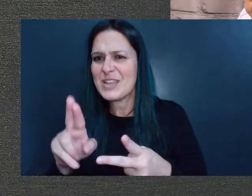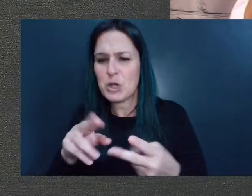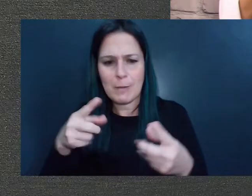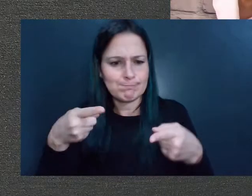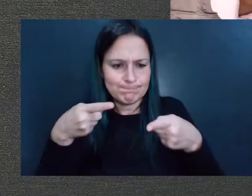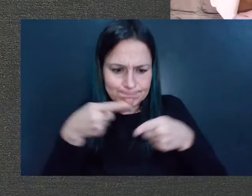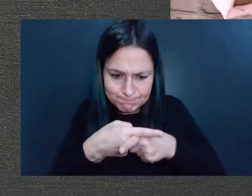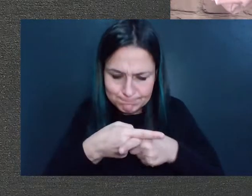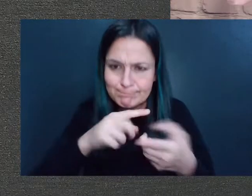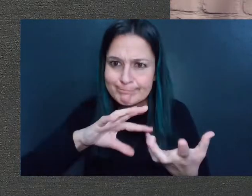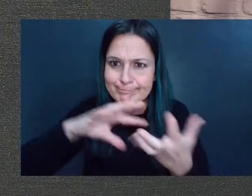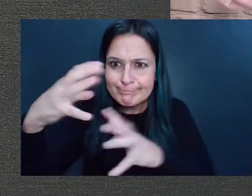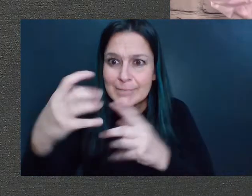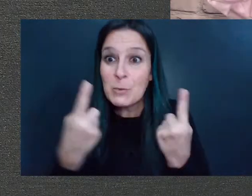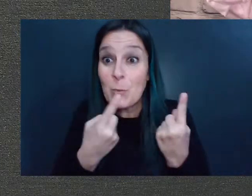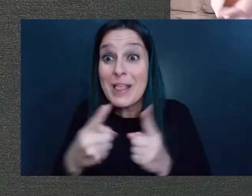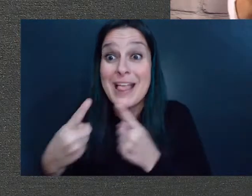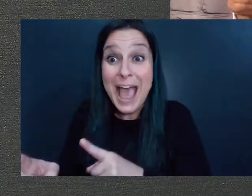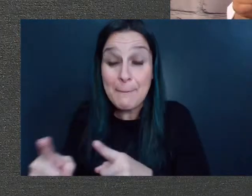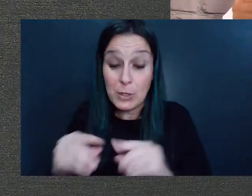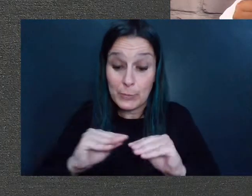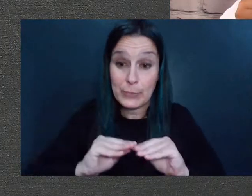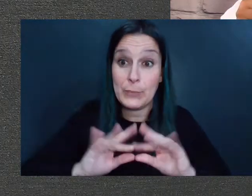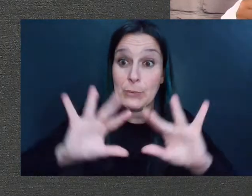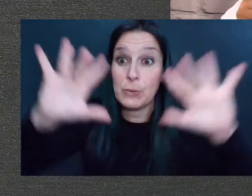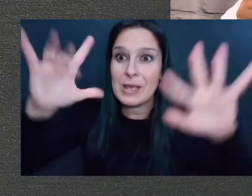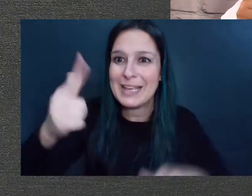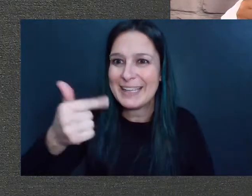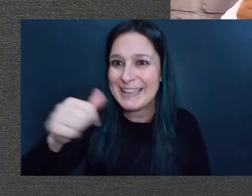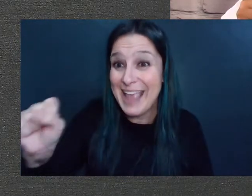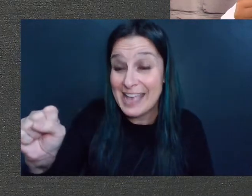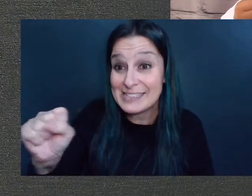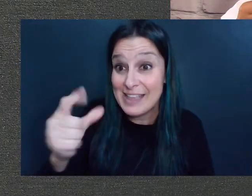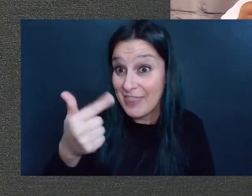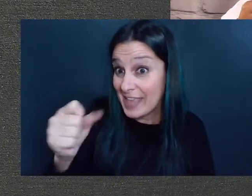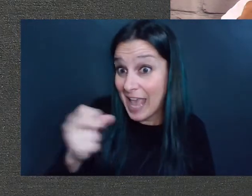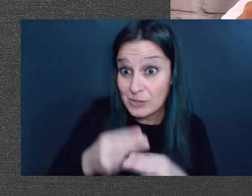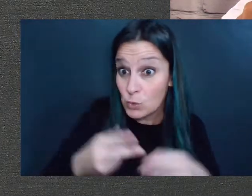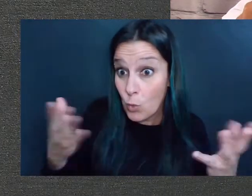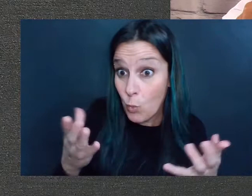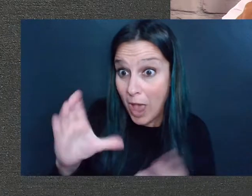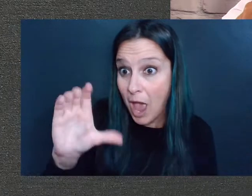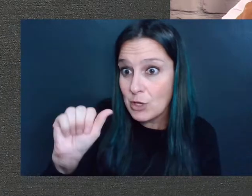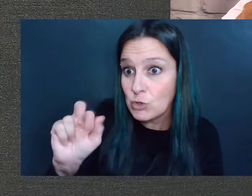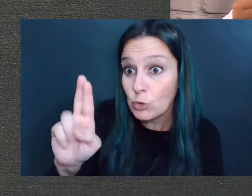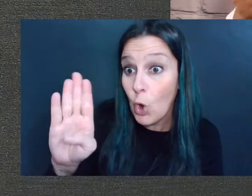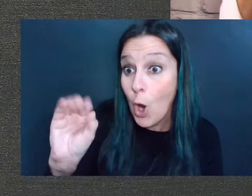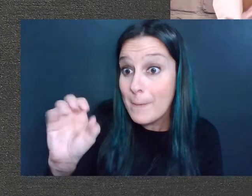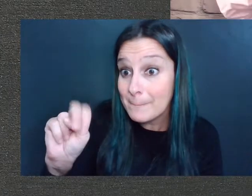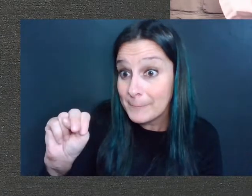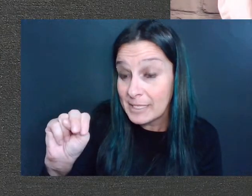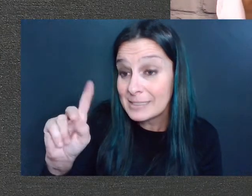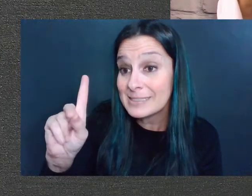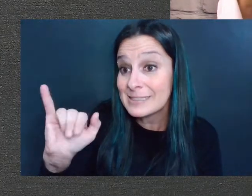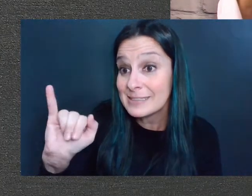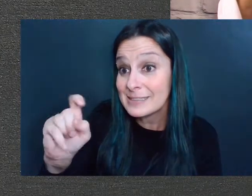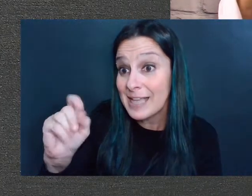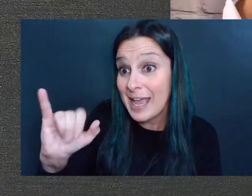And it's going to release a gas. The gas is called carbon dioxide. And you release that out of your nose